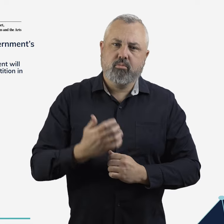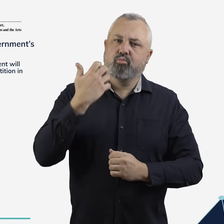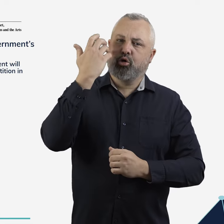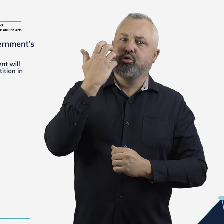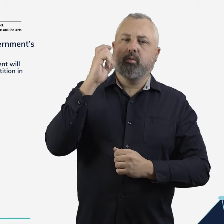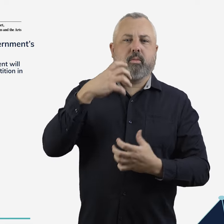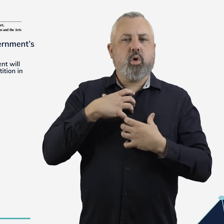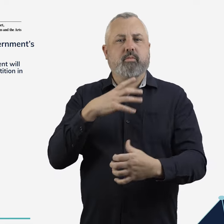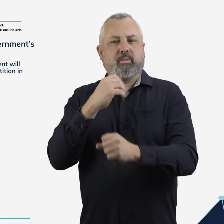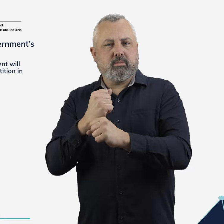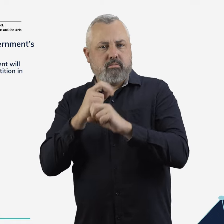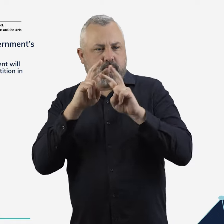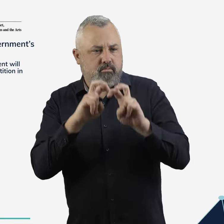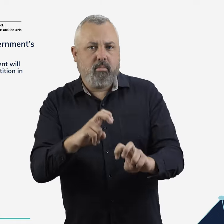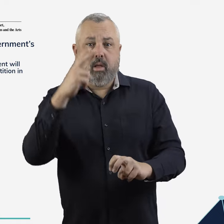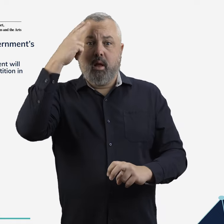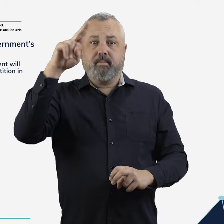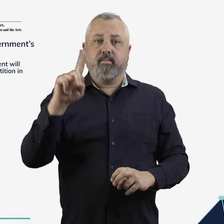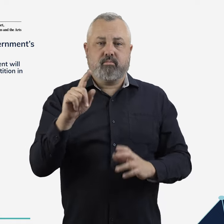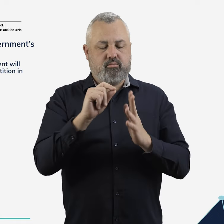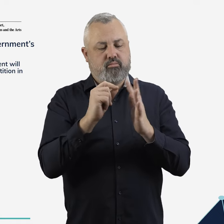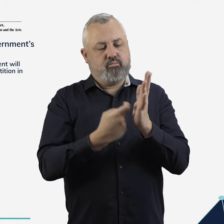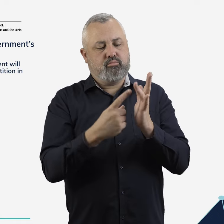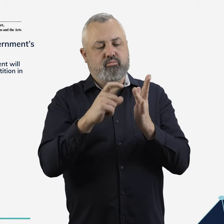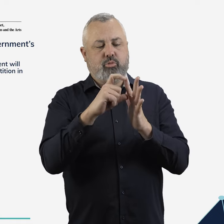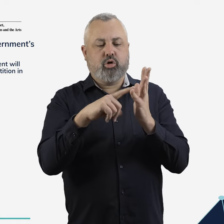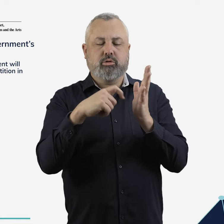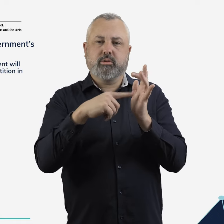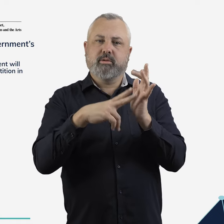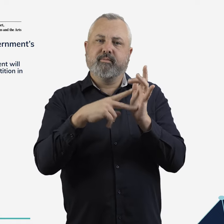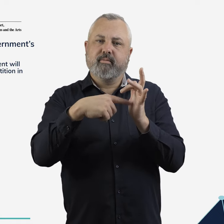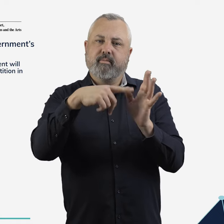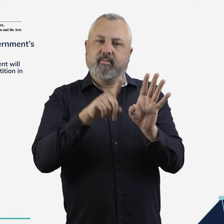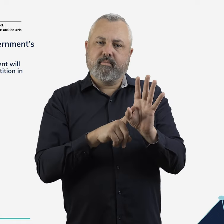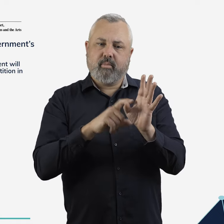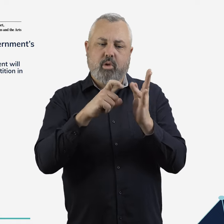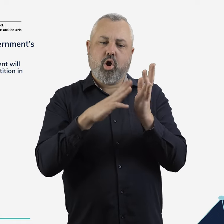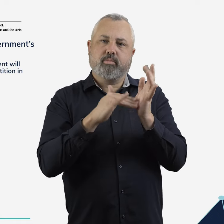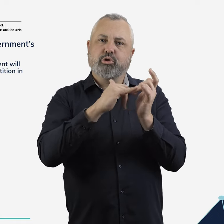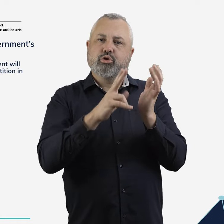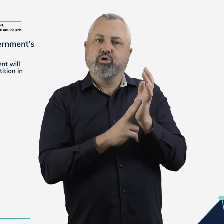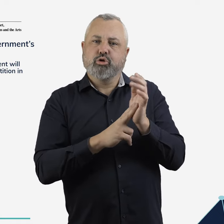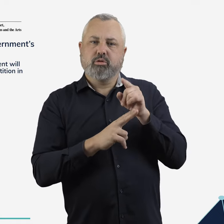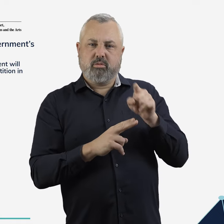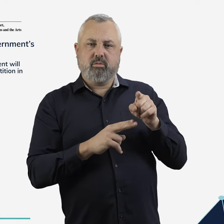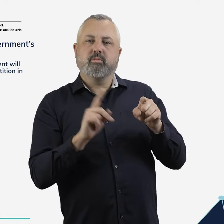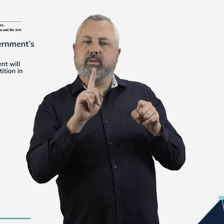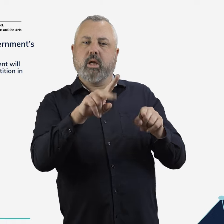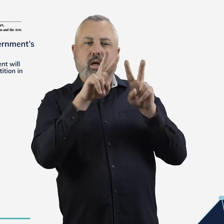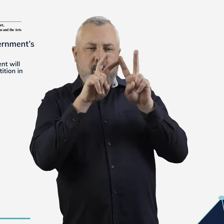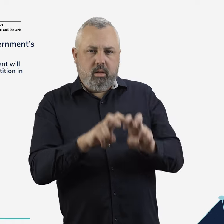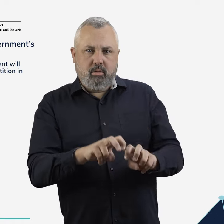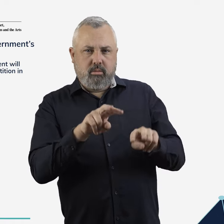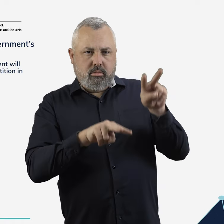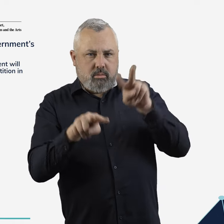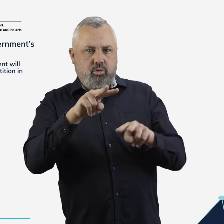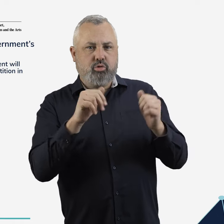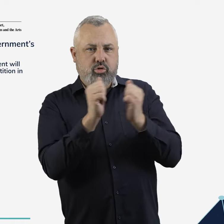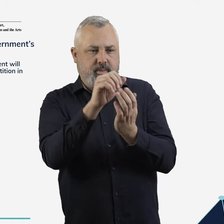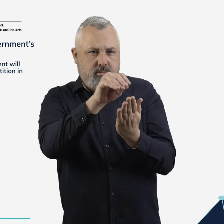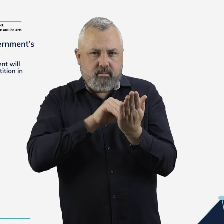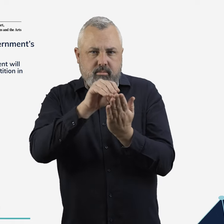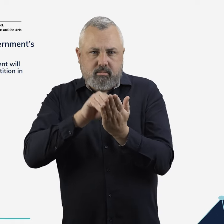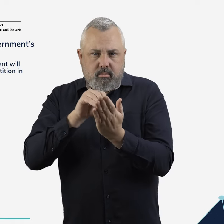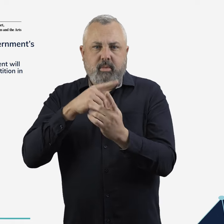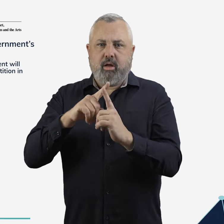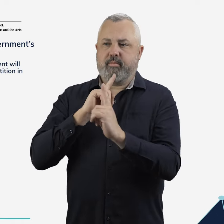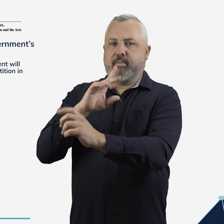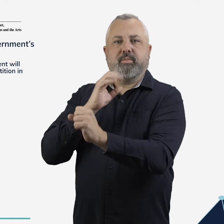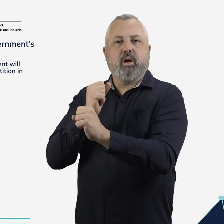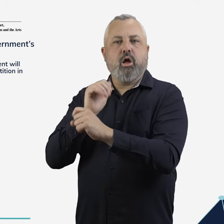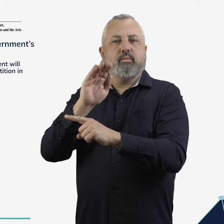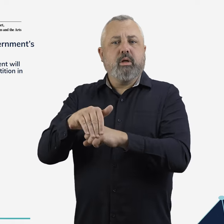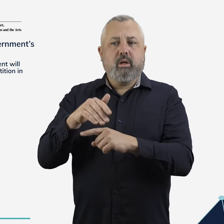The next Productivity Commission (PC) inquiry into the economic regulation of airports will advise